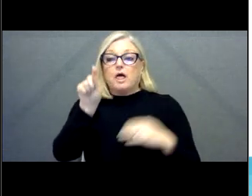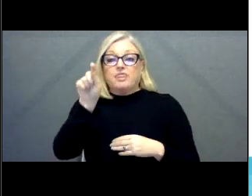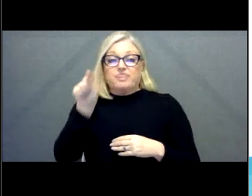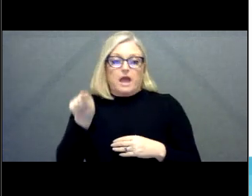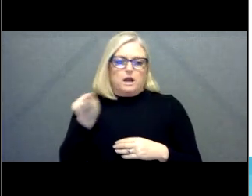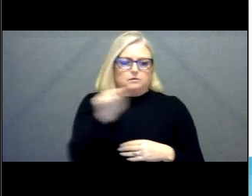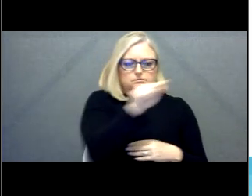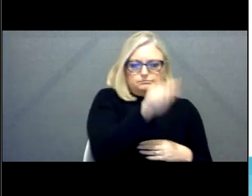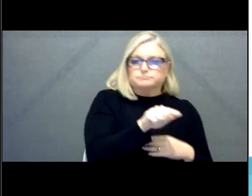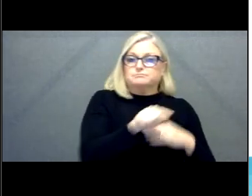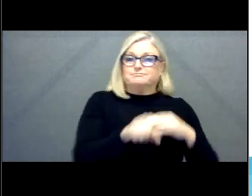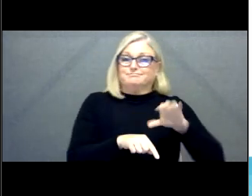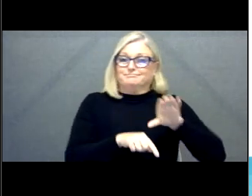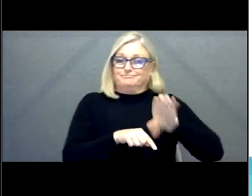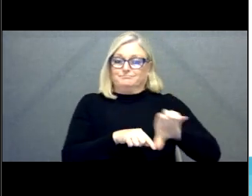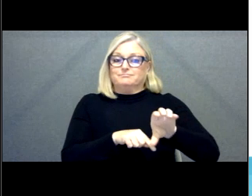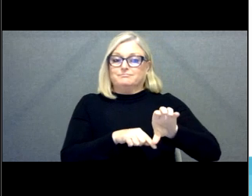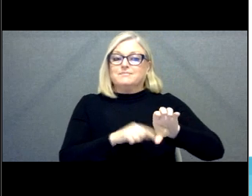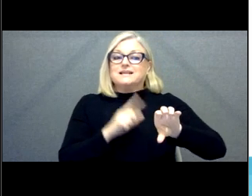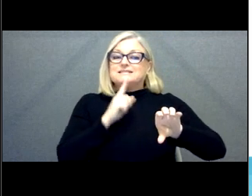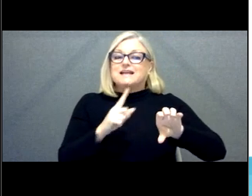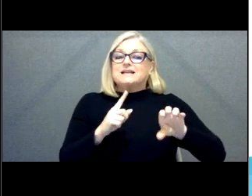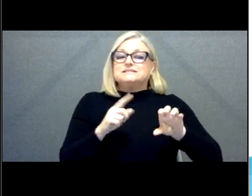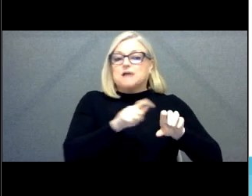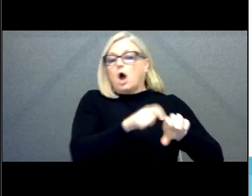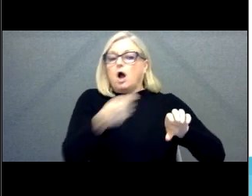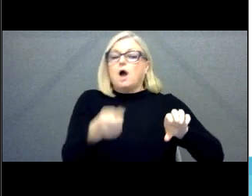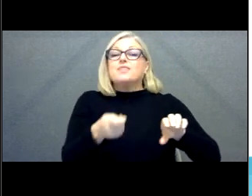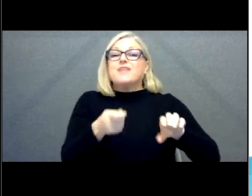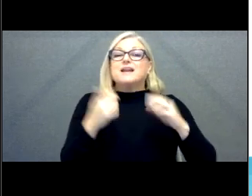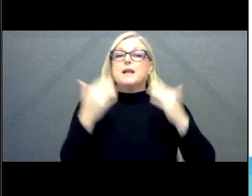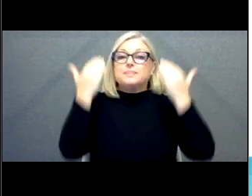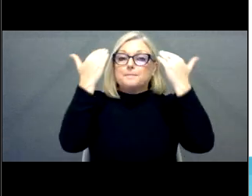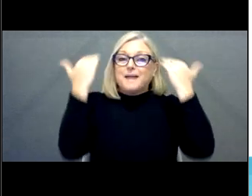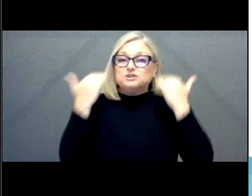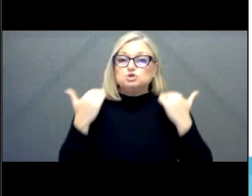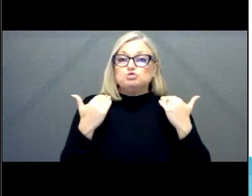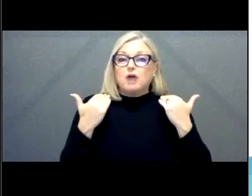then deciding um at a suitability hearing whether the person is suitable and then a sentence can be